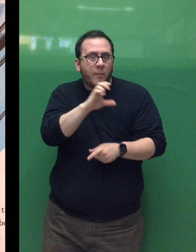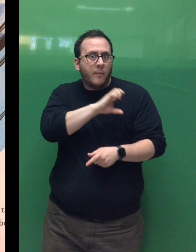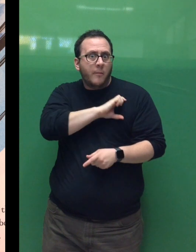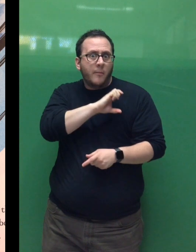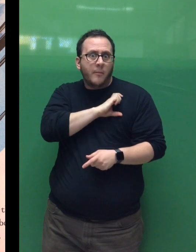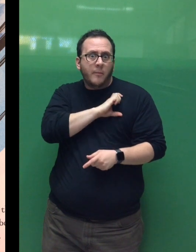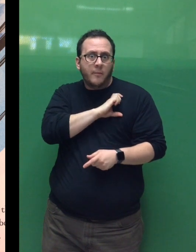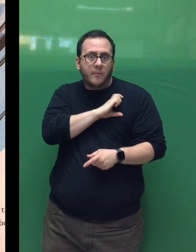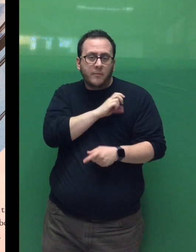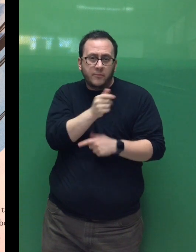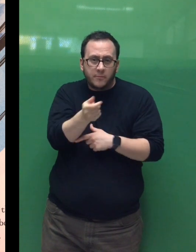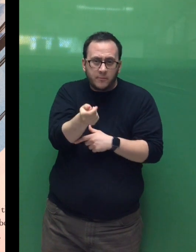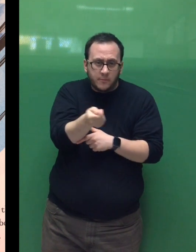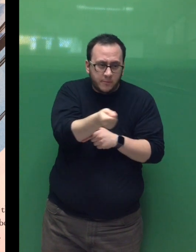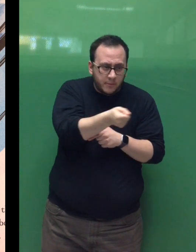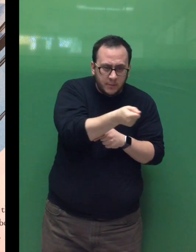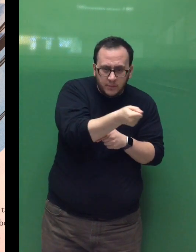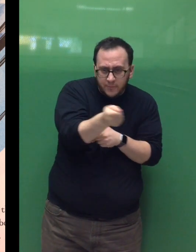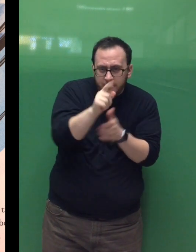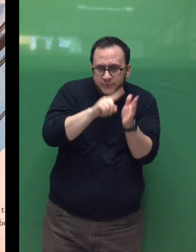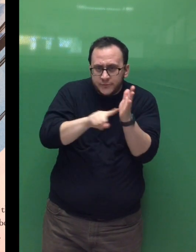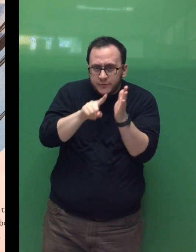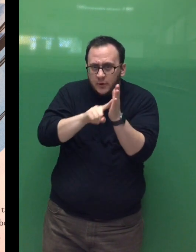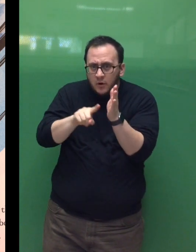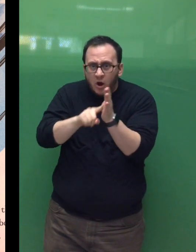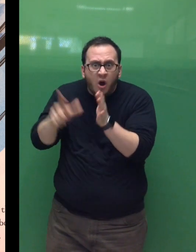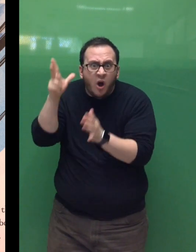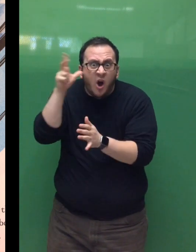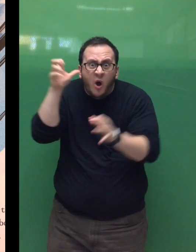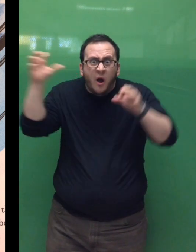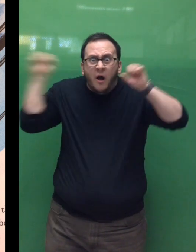The night watchman was going his rounds on the floor above.